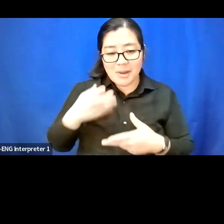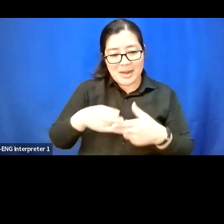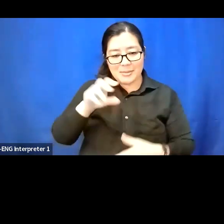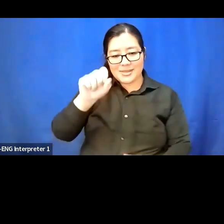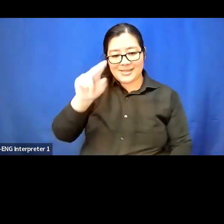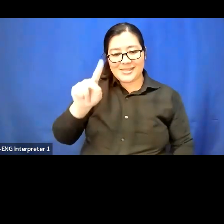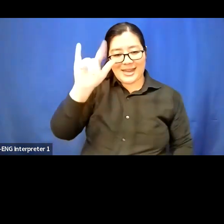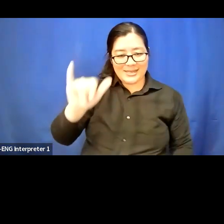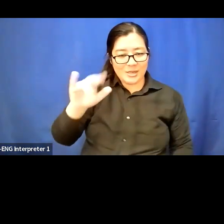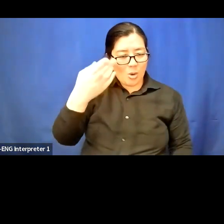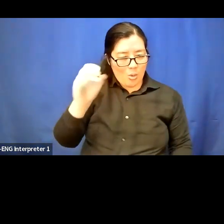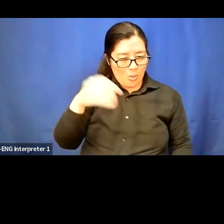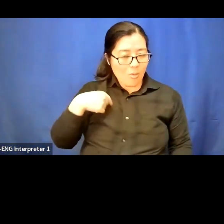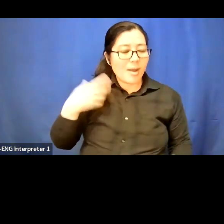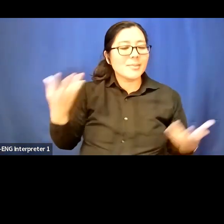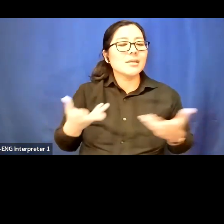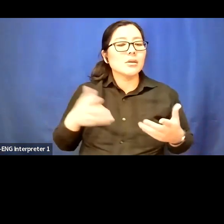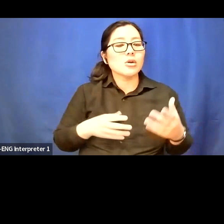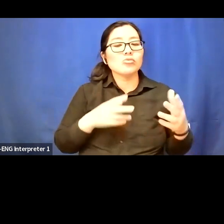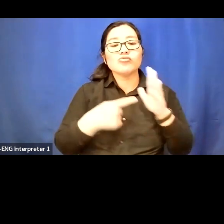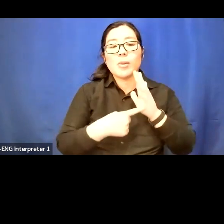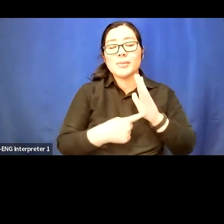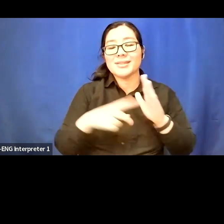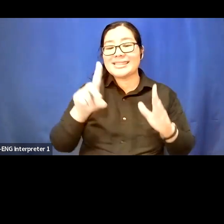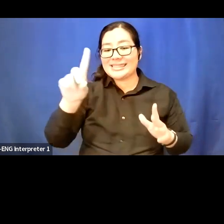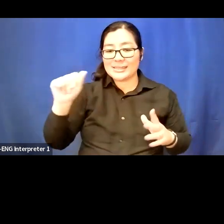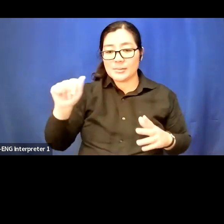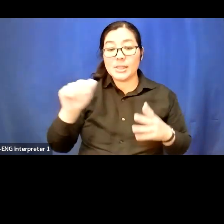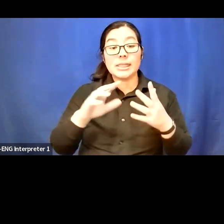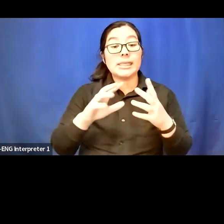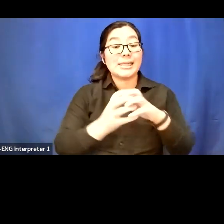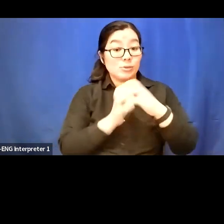My name is Sandy Ho, and I'm here on behalf of the Disability and Intersectionality Summit,